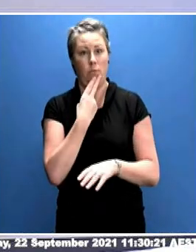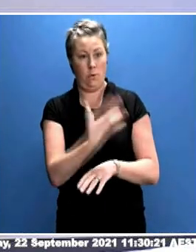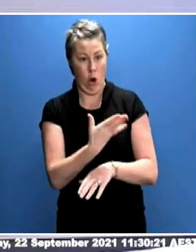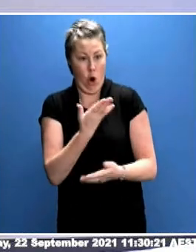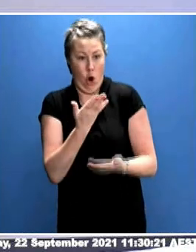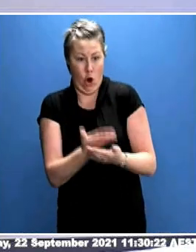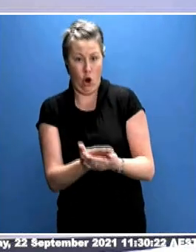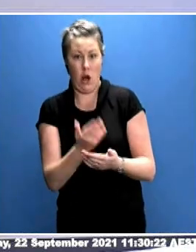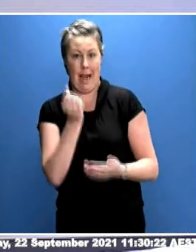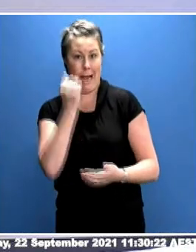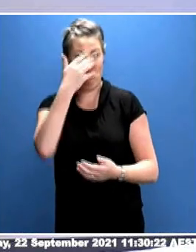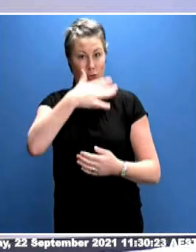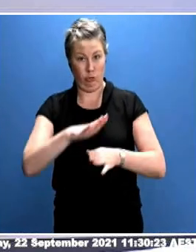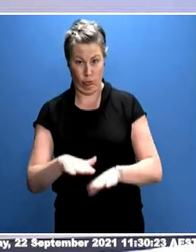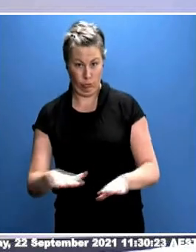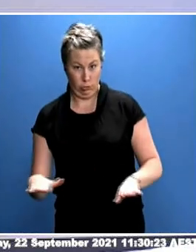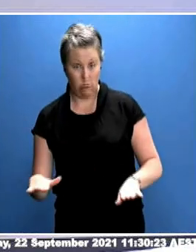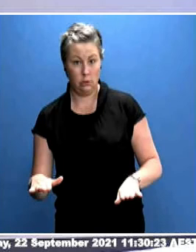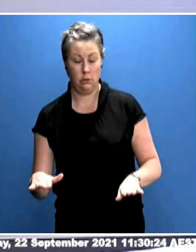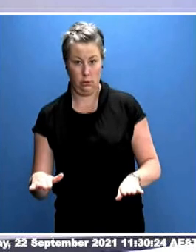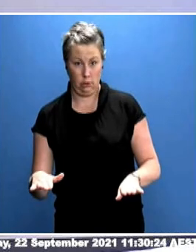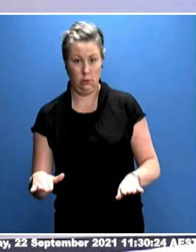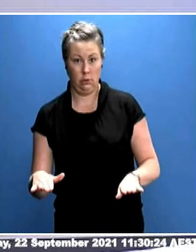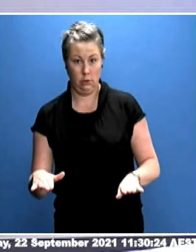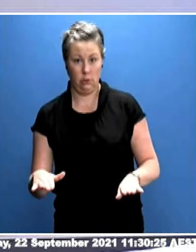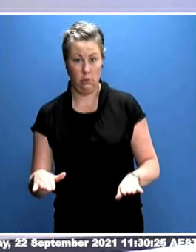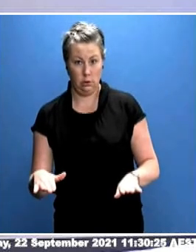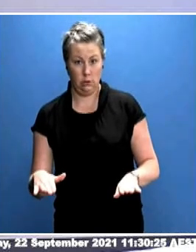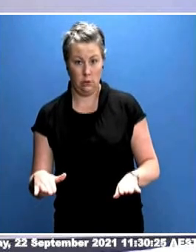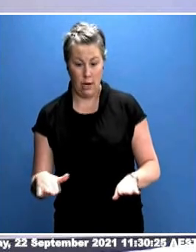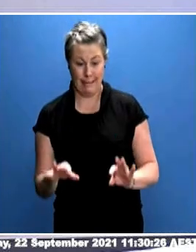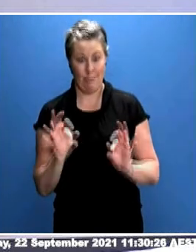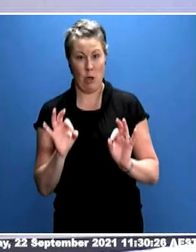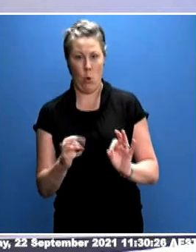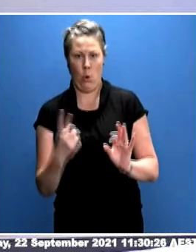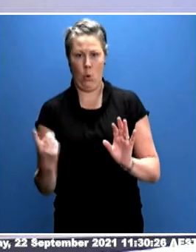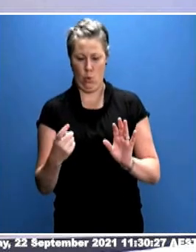First Nations children and particularly, those who are in out-of-home care.